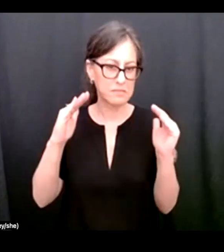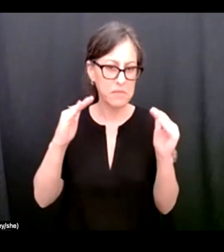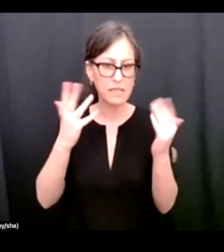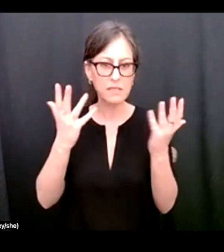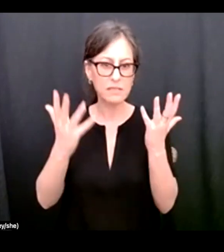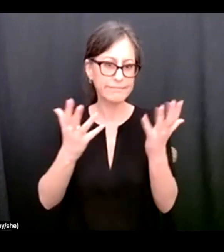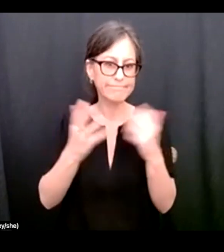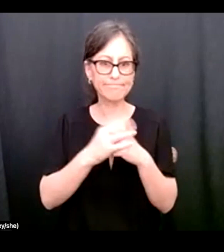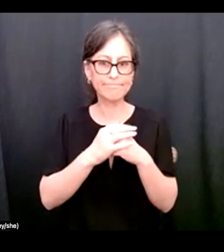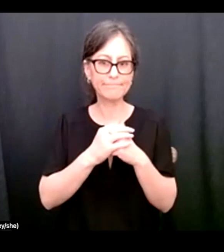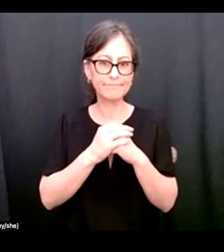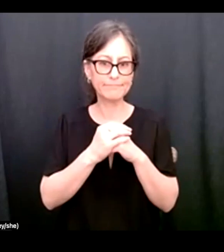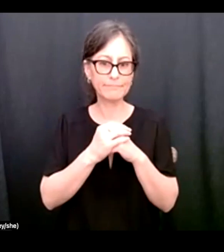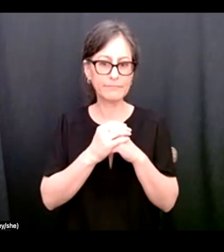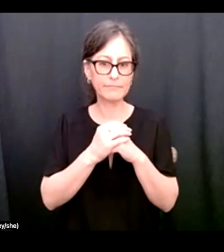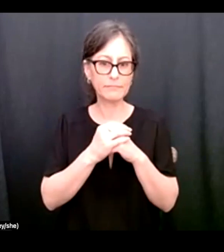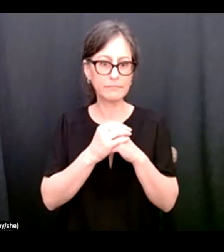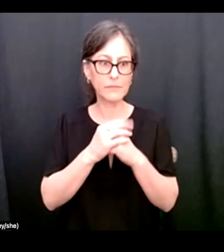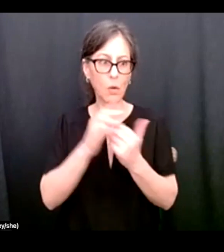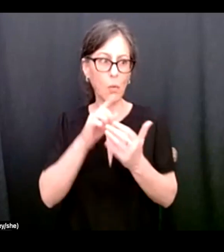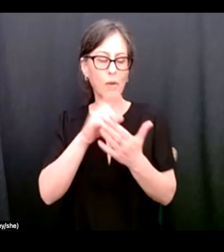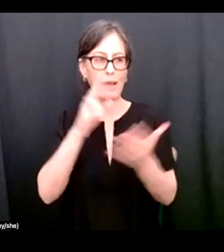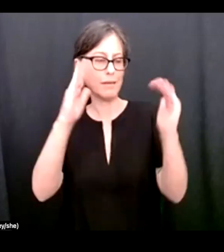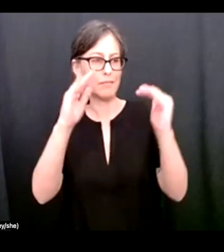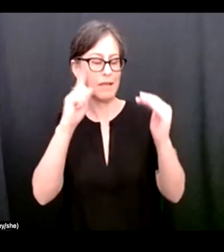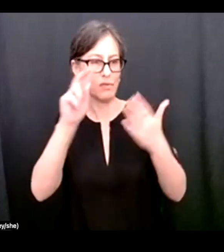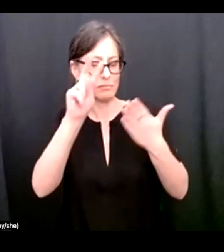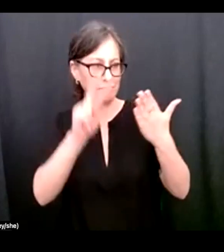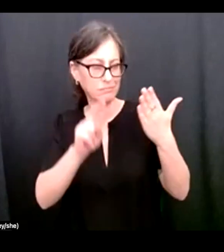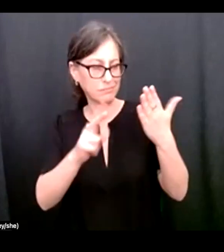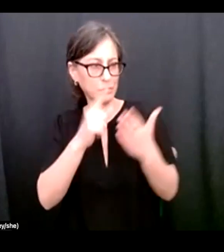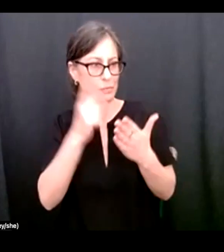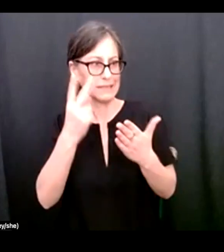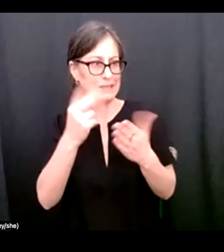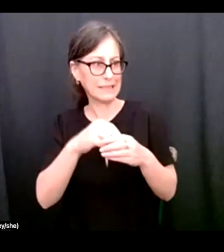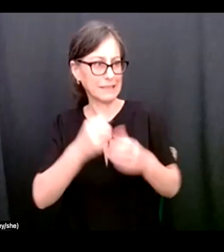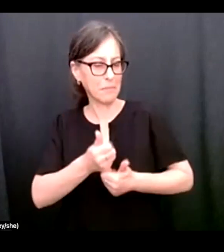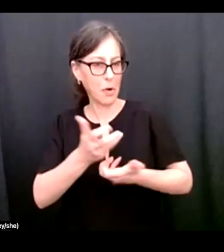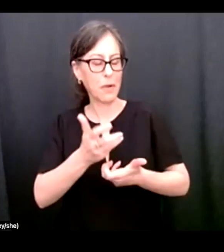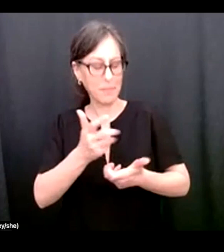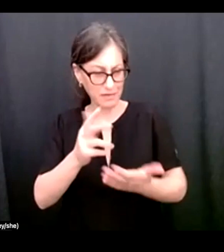what, you know, they're going to see in a poem, and I think these, sometimes it's very subtle.